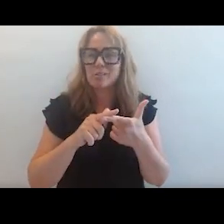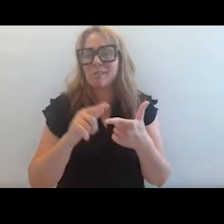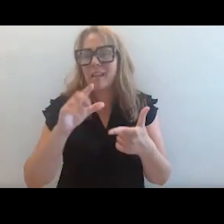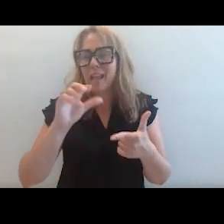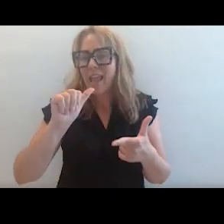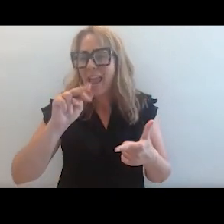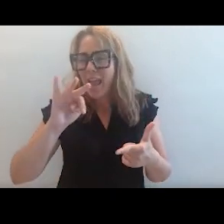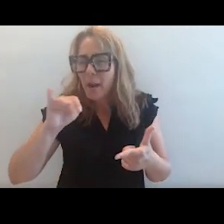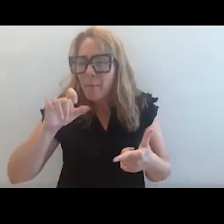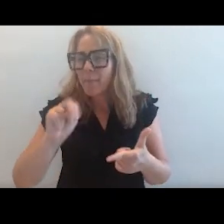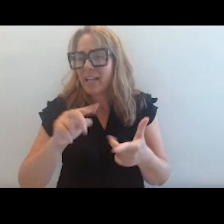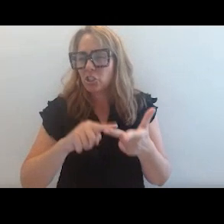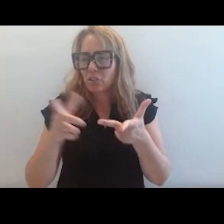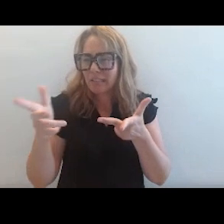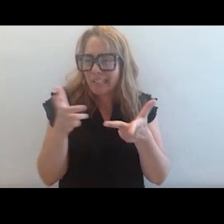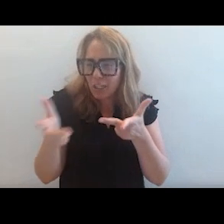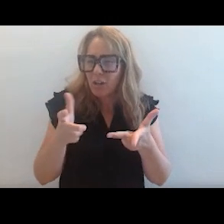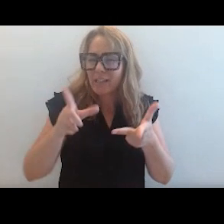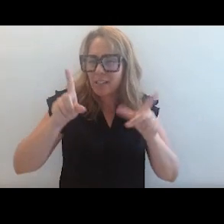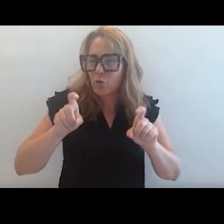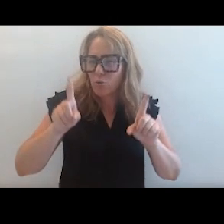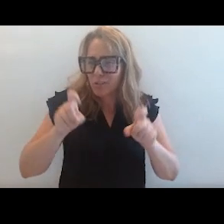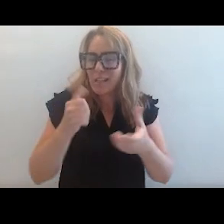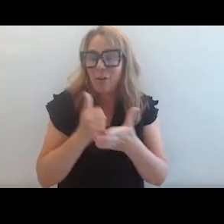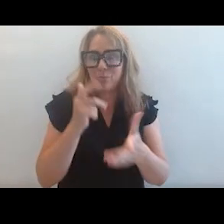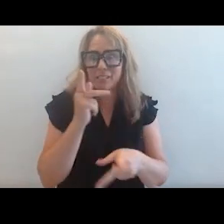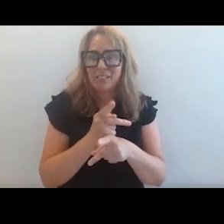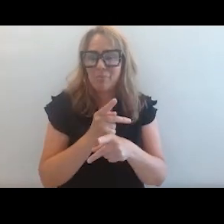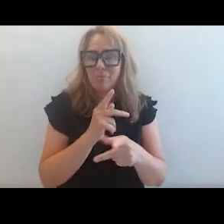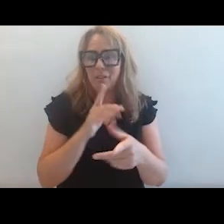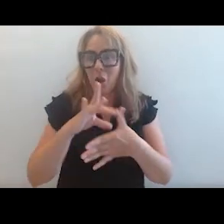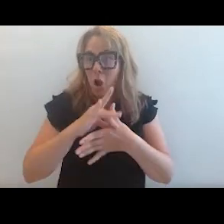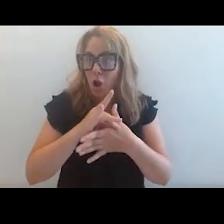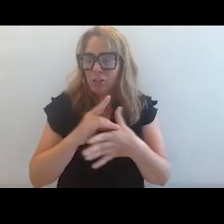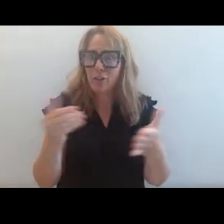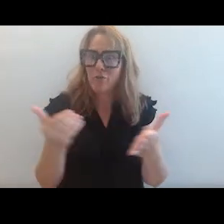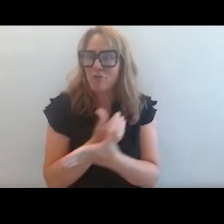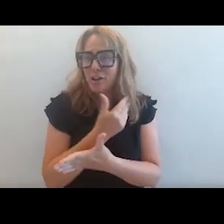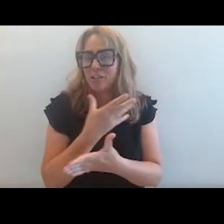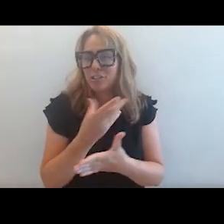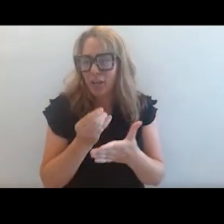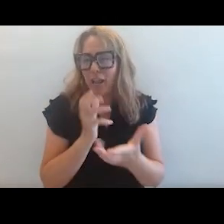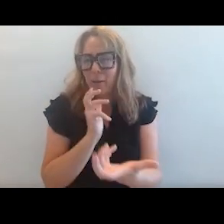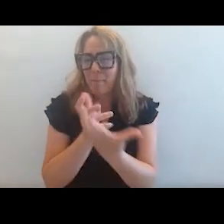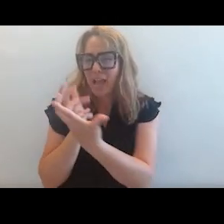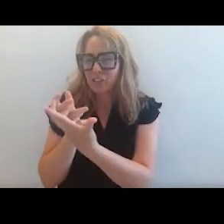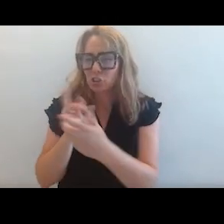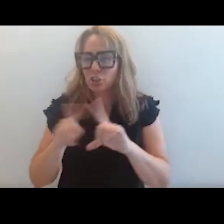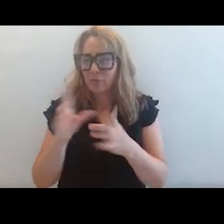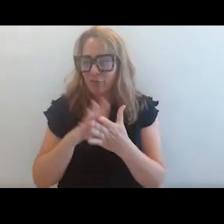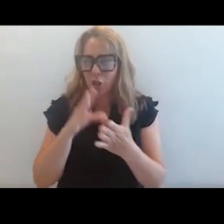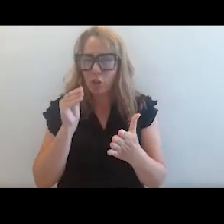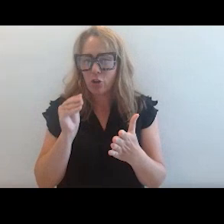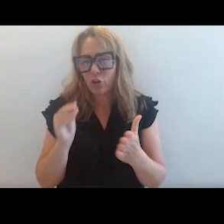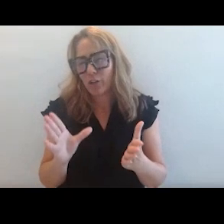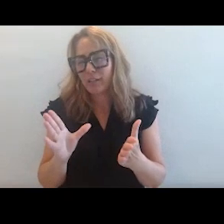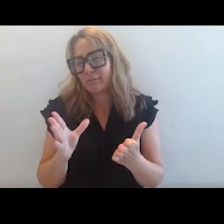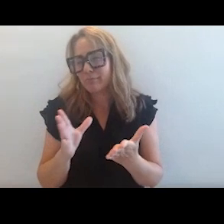the content fresh and caters to different learning preferences. Remember, varied content delivery